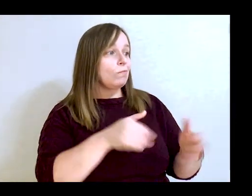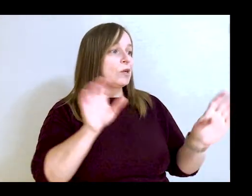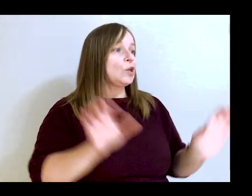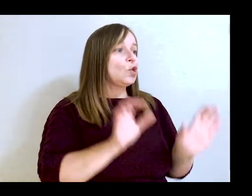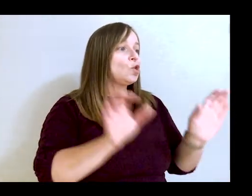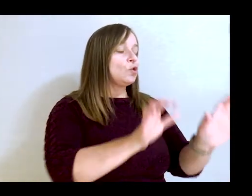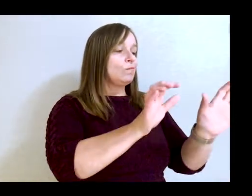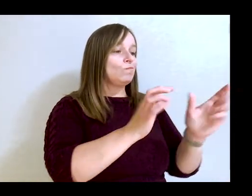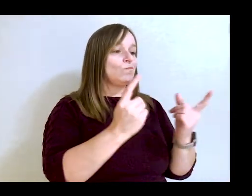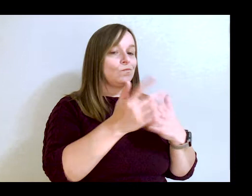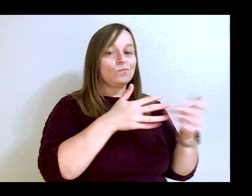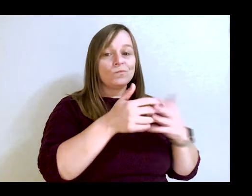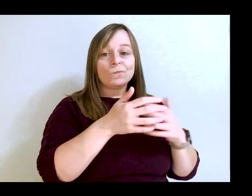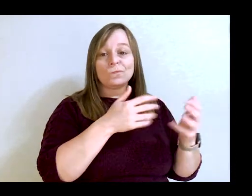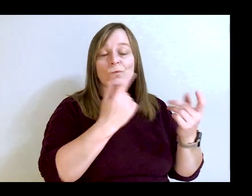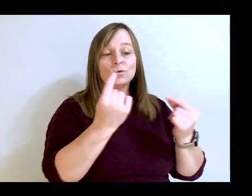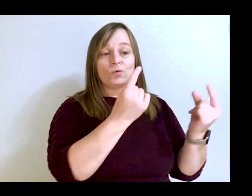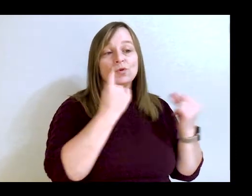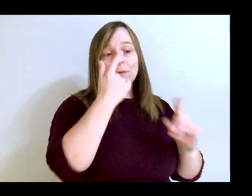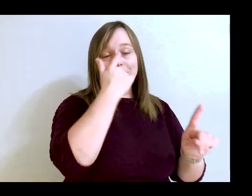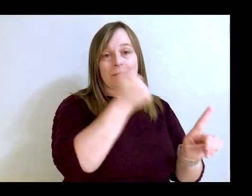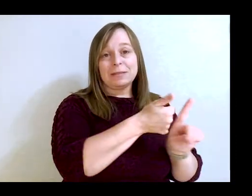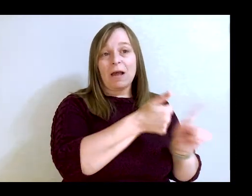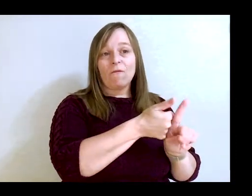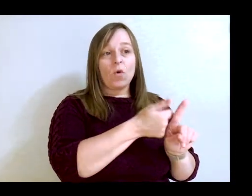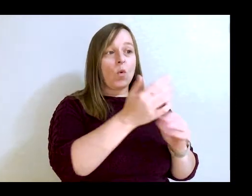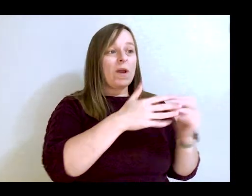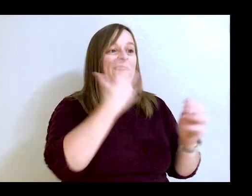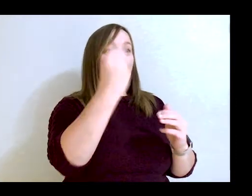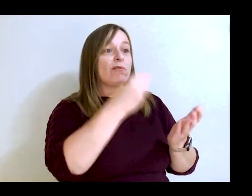he is able to get to wherever he needs to go. Whenever I take him out